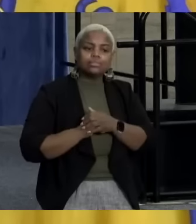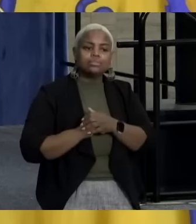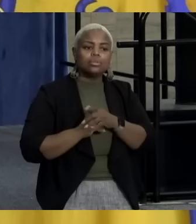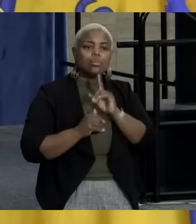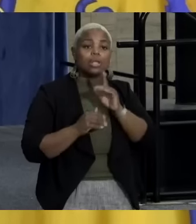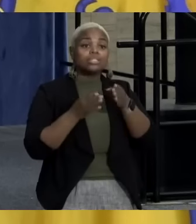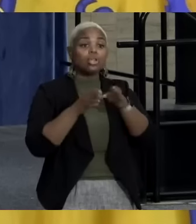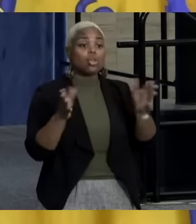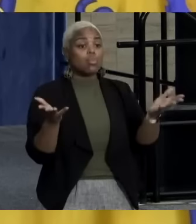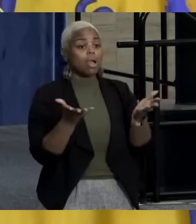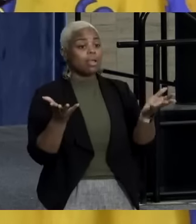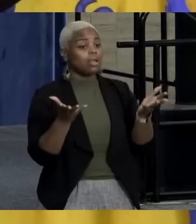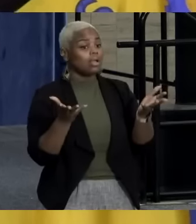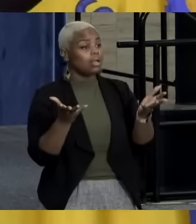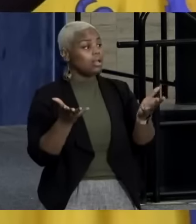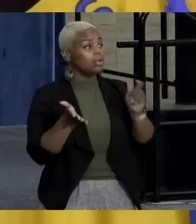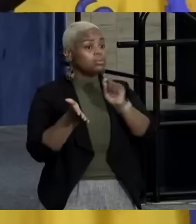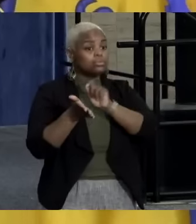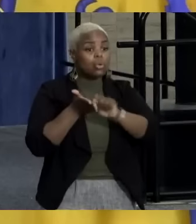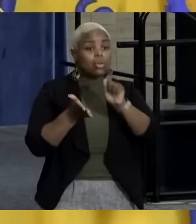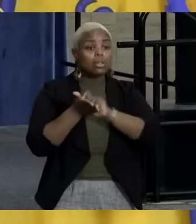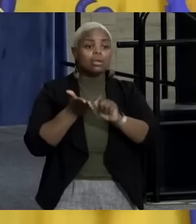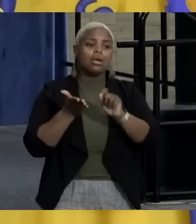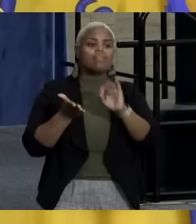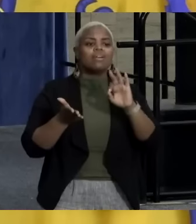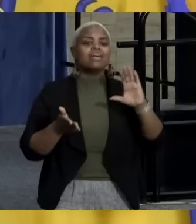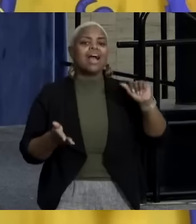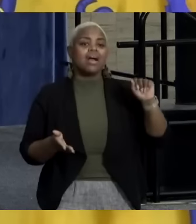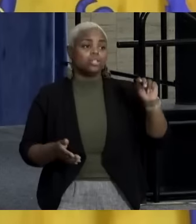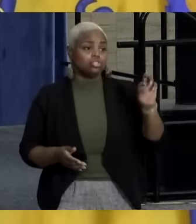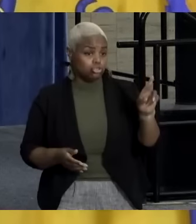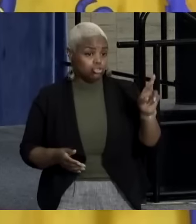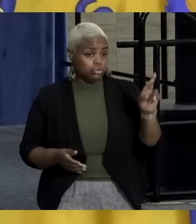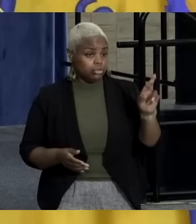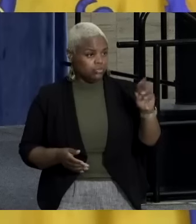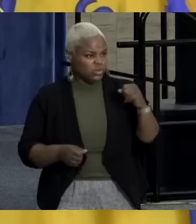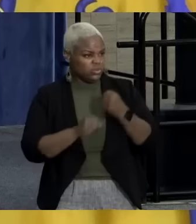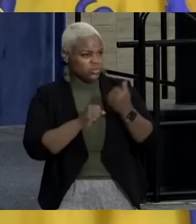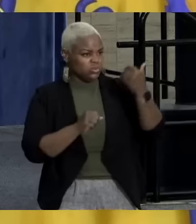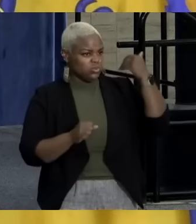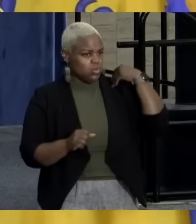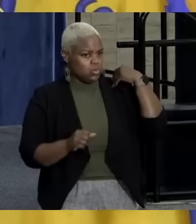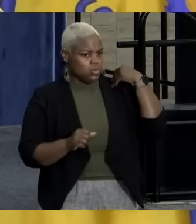hold it up right here -- in the journal Cancer, three years ago, they concluded that more than 40